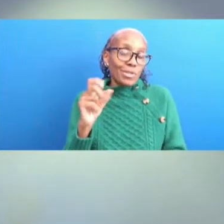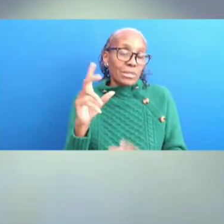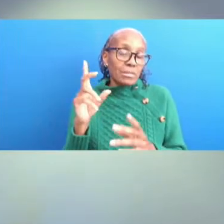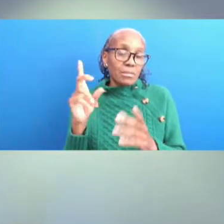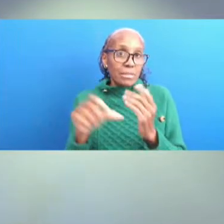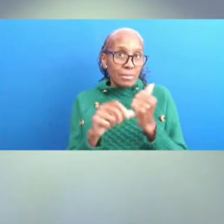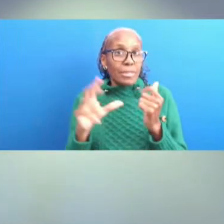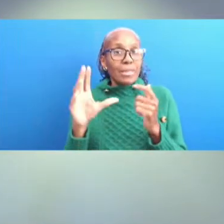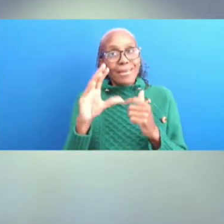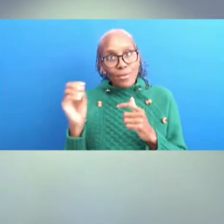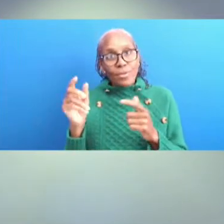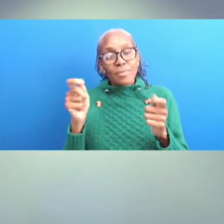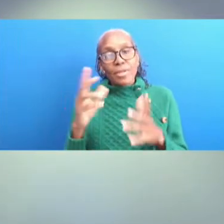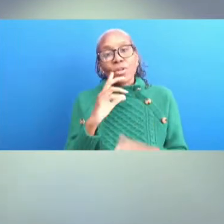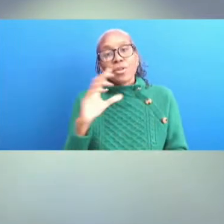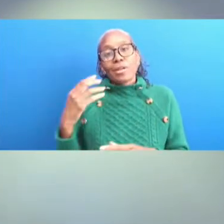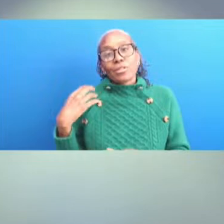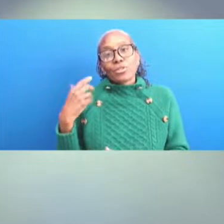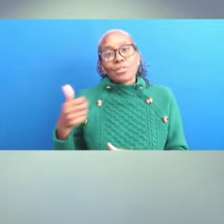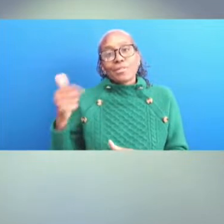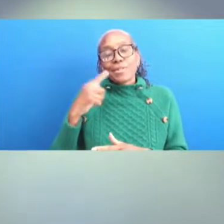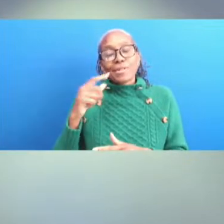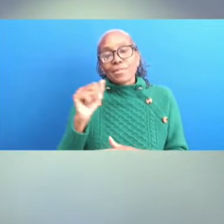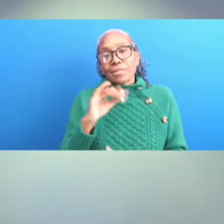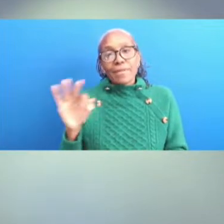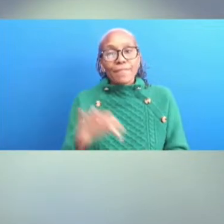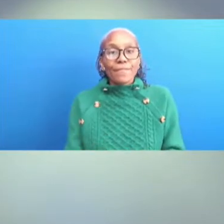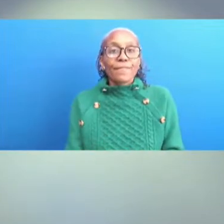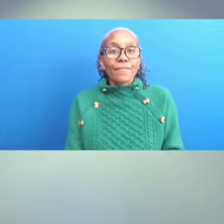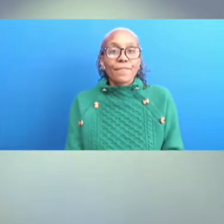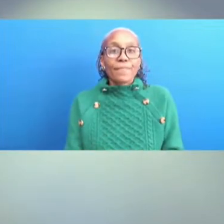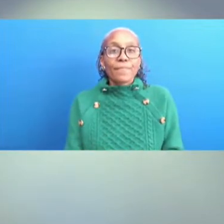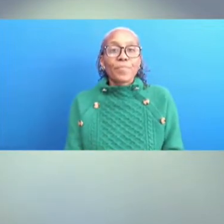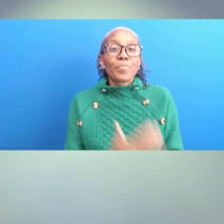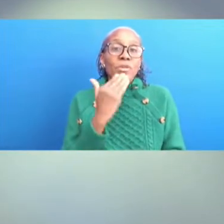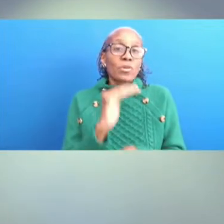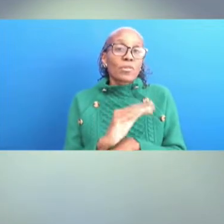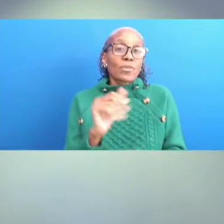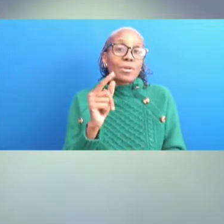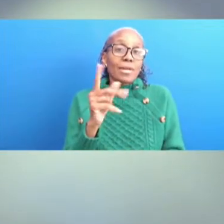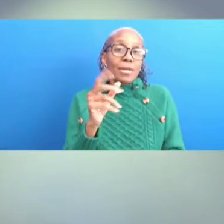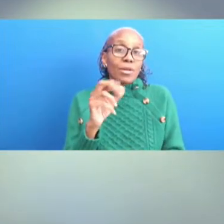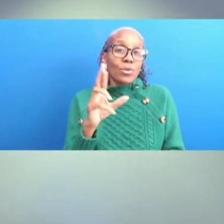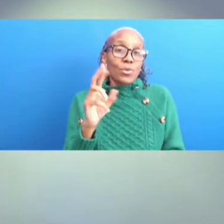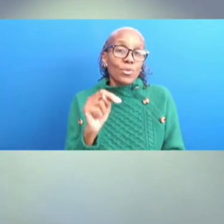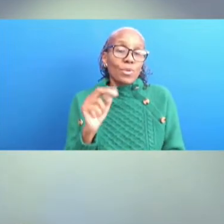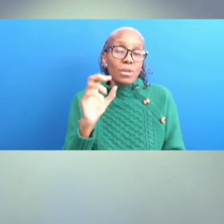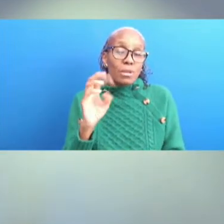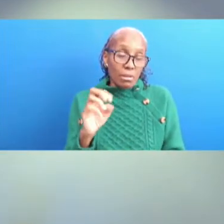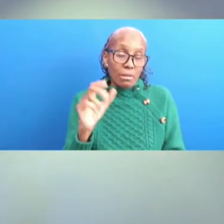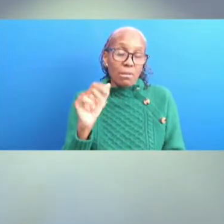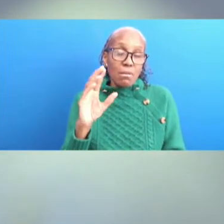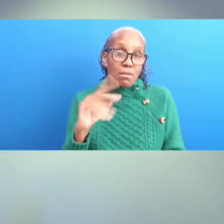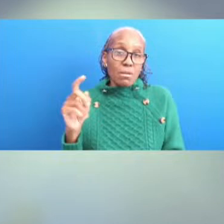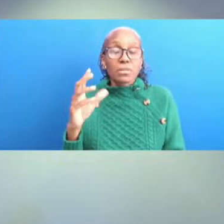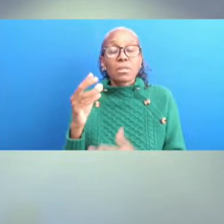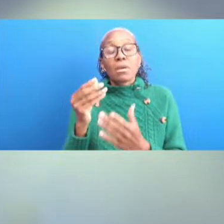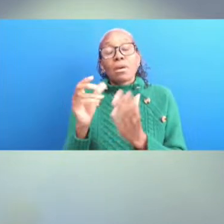GOOD AFTERNOON DEREK RAMOS DEPUTY COUNTY MANAGER AND CHIEF